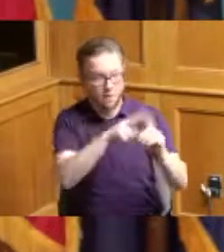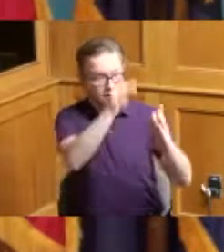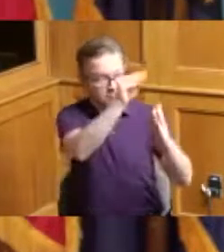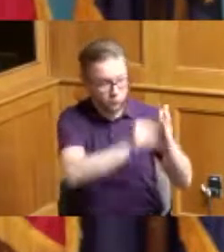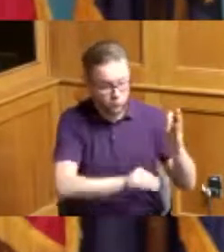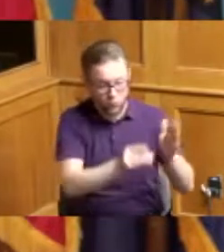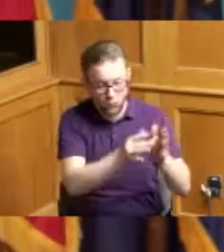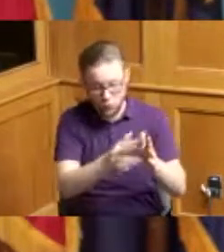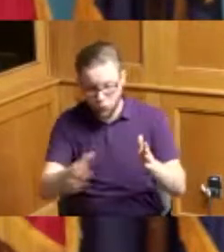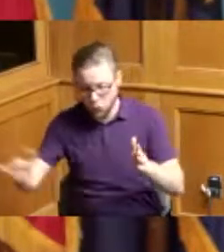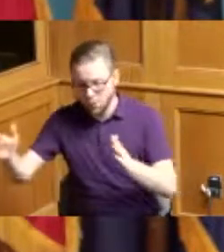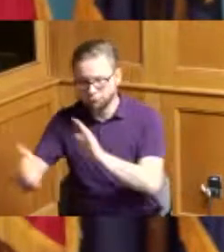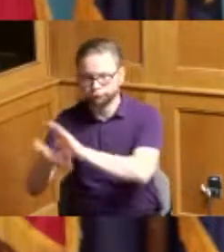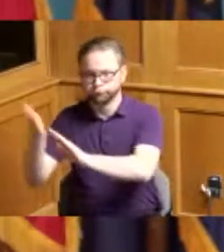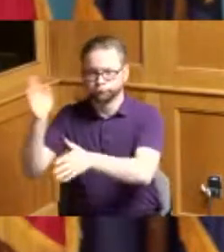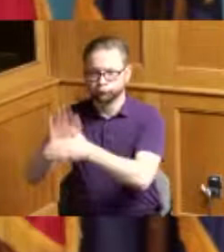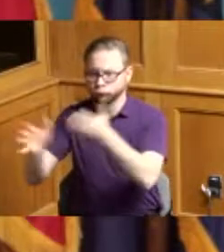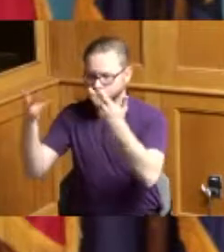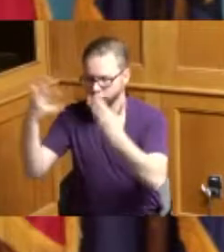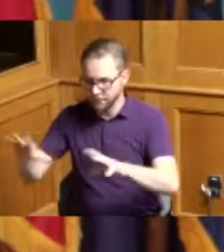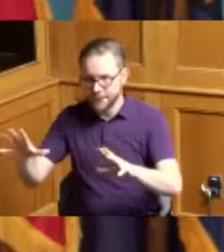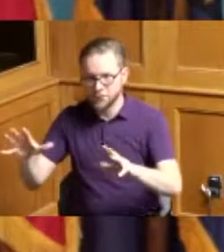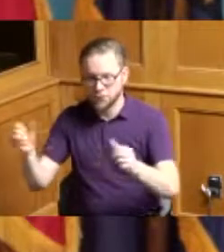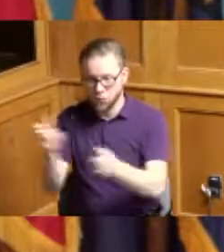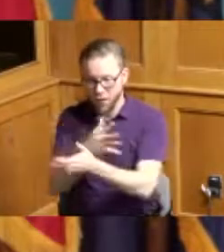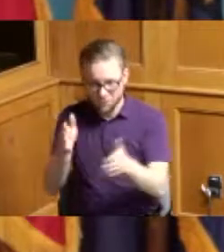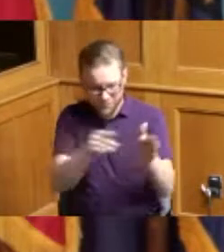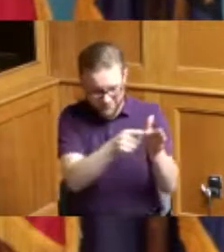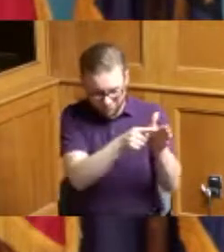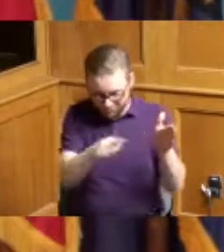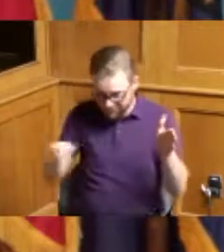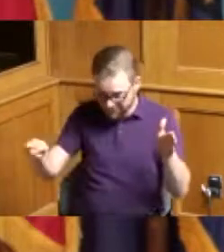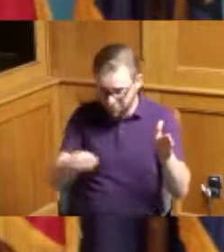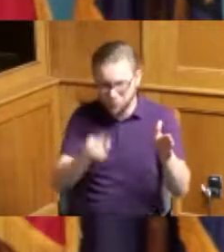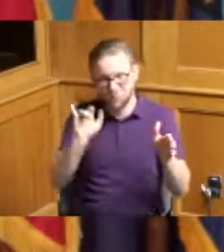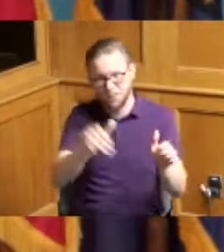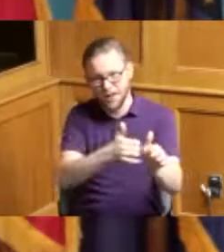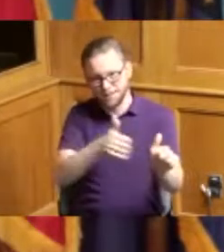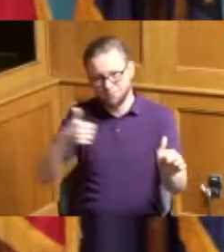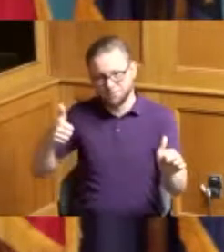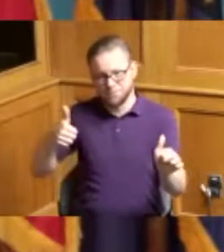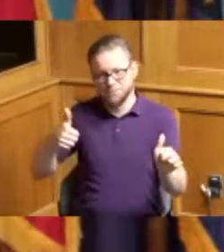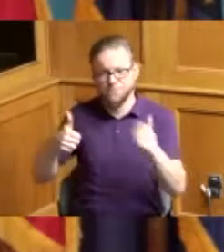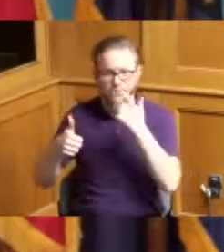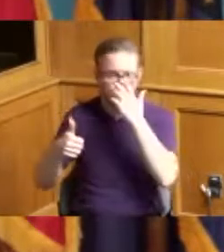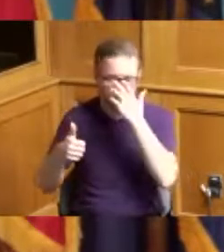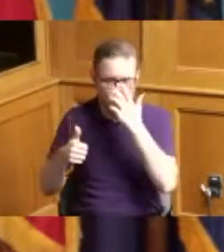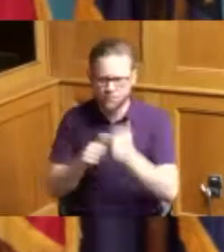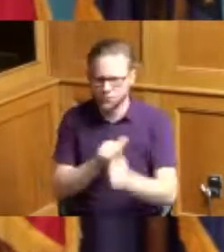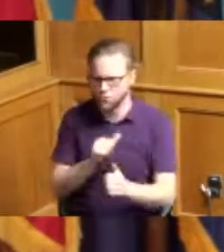and I was listening to I was we were talking to administrator and I think it was a difference in